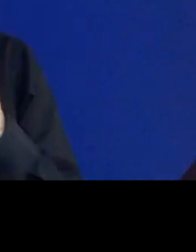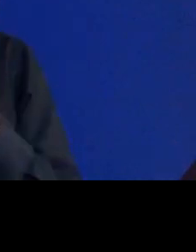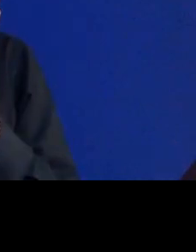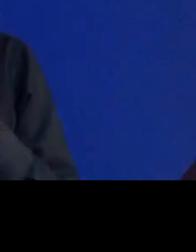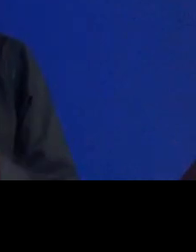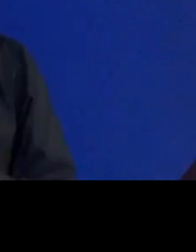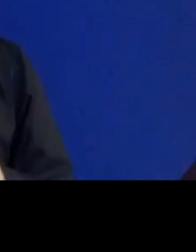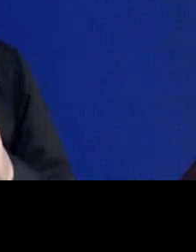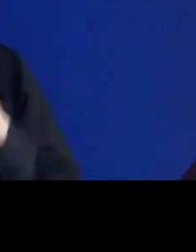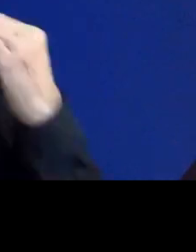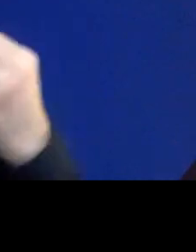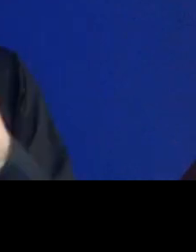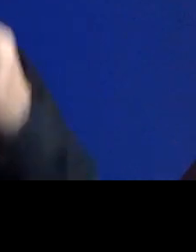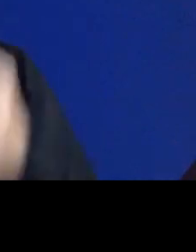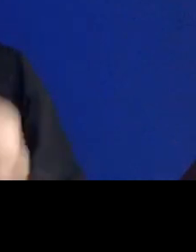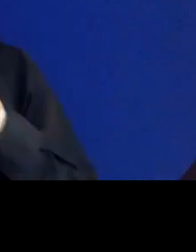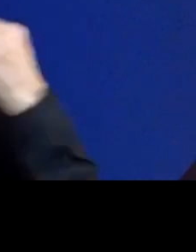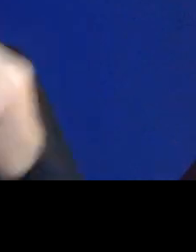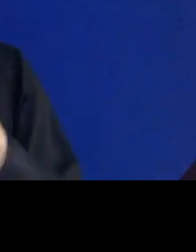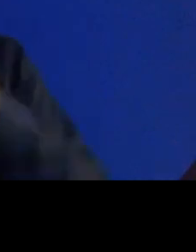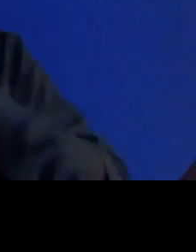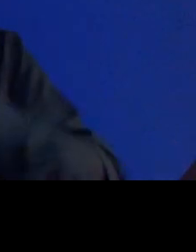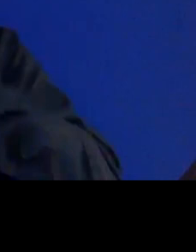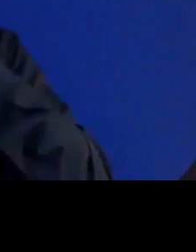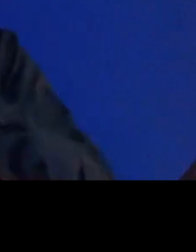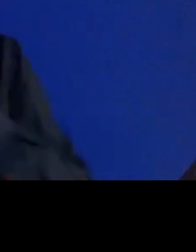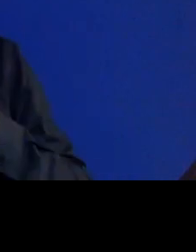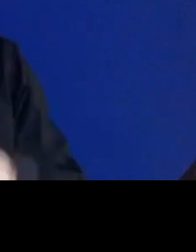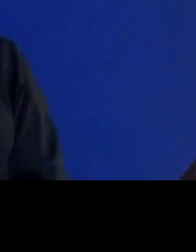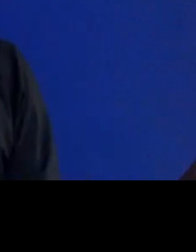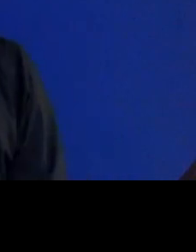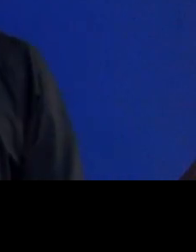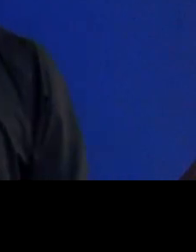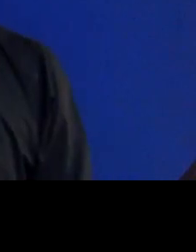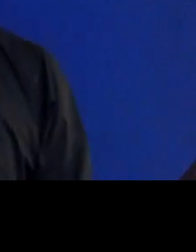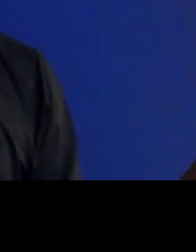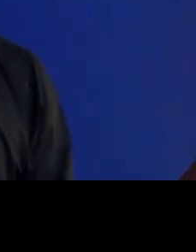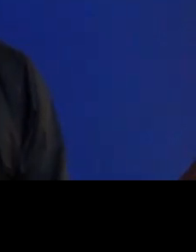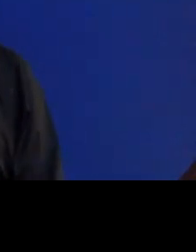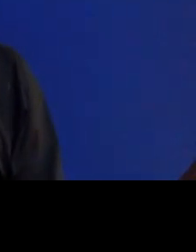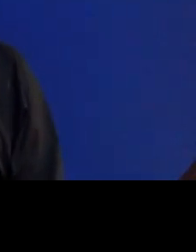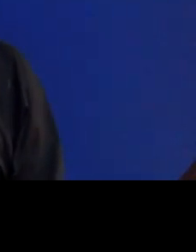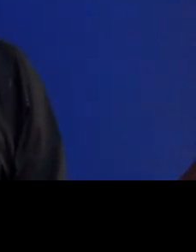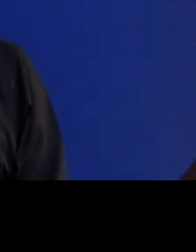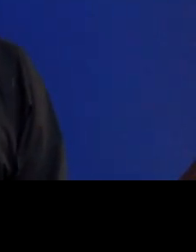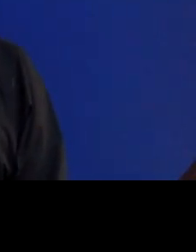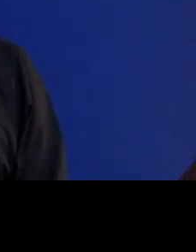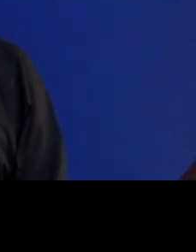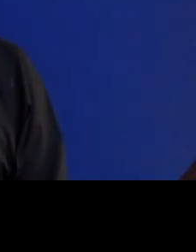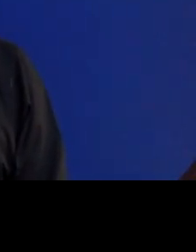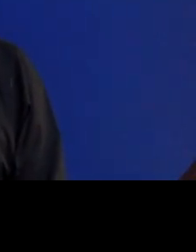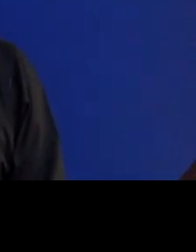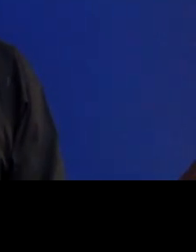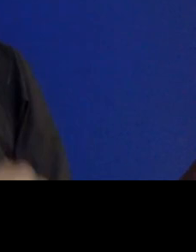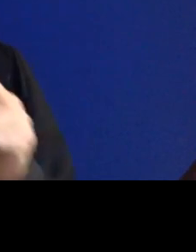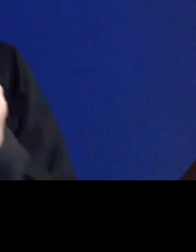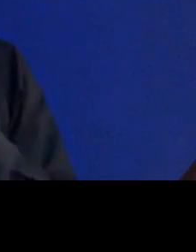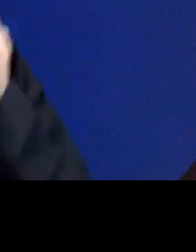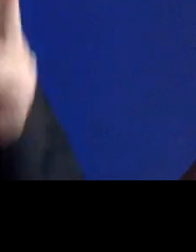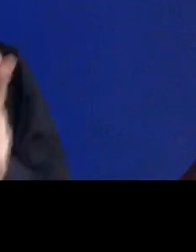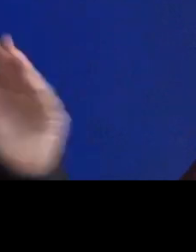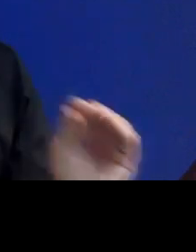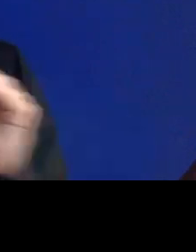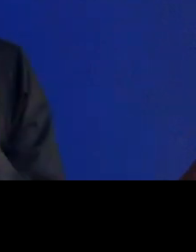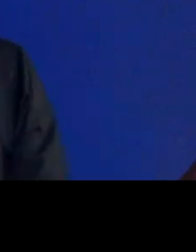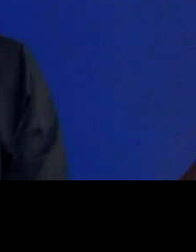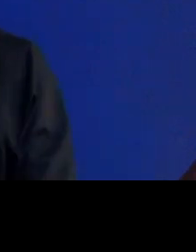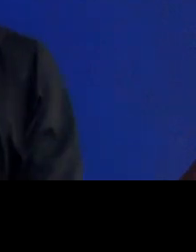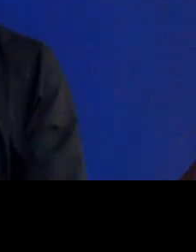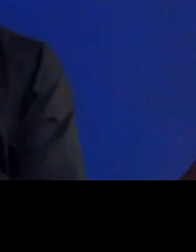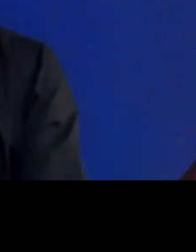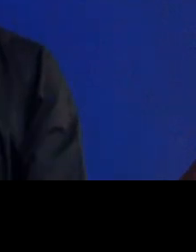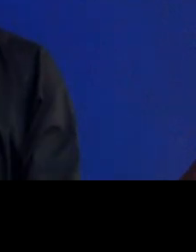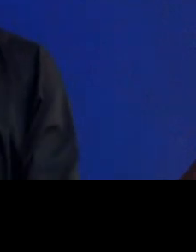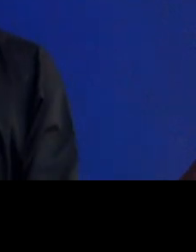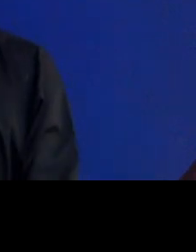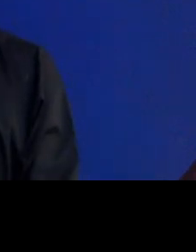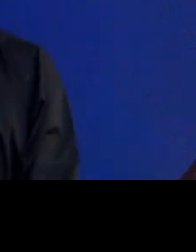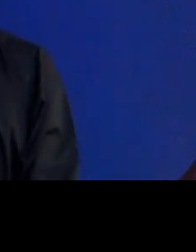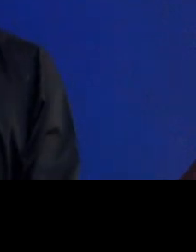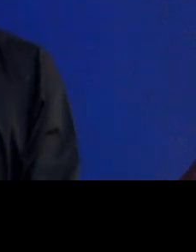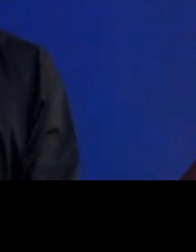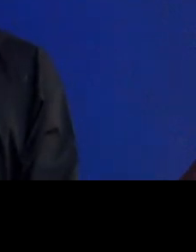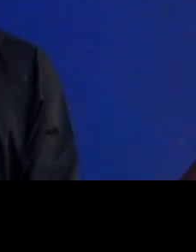have as part of a study centre at the museum. The museum moved up to Manchester in the '80s,